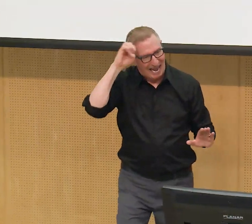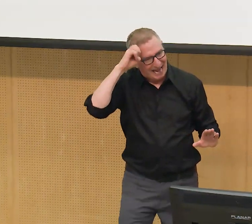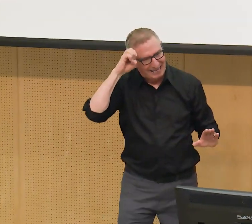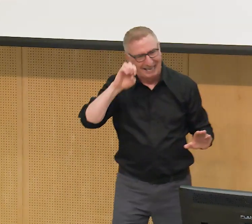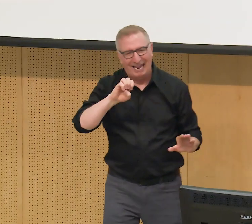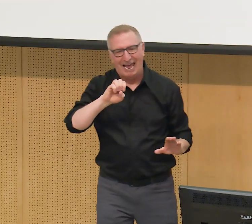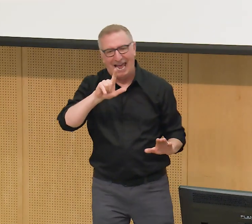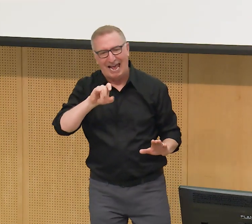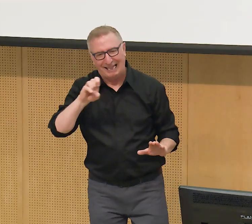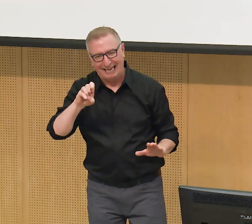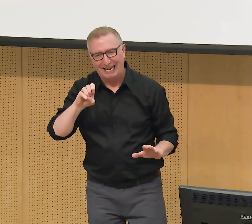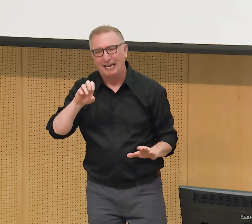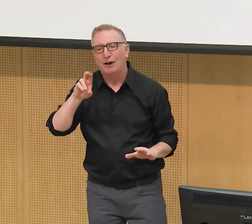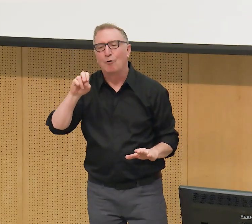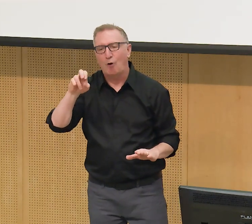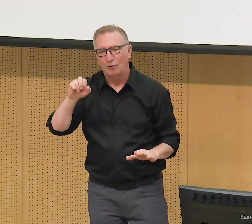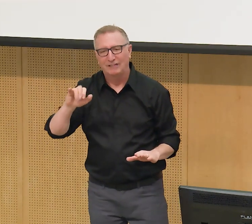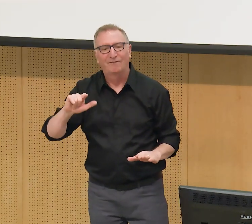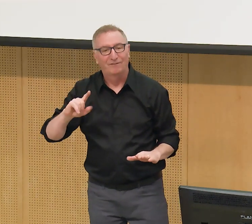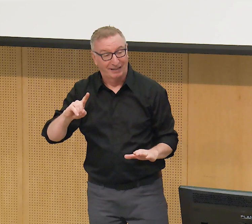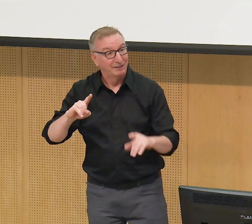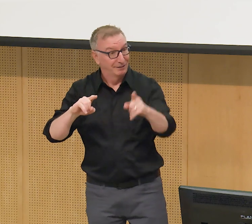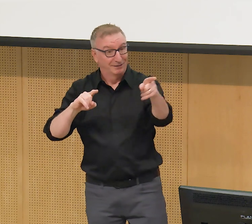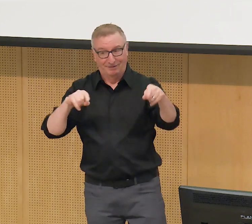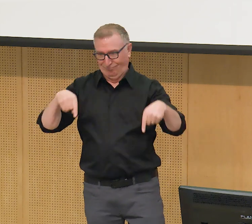Smack in the middle of the picture is Ellie Rosenfeld...